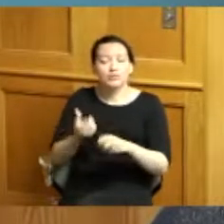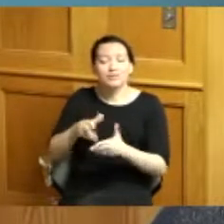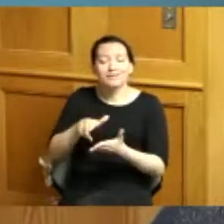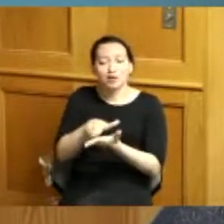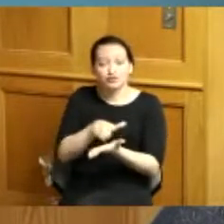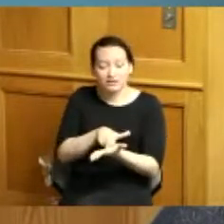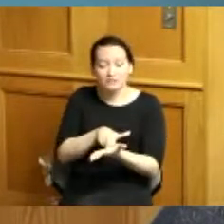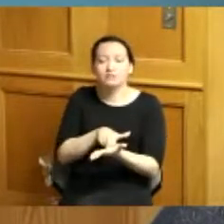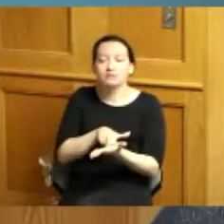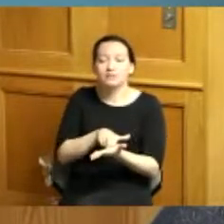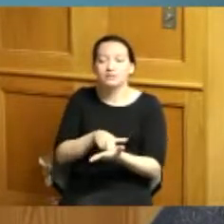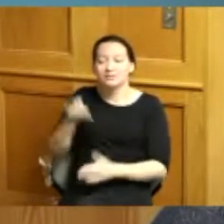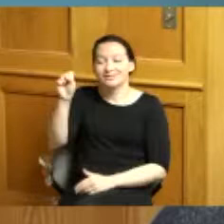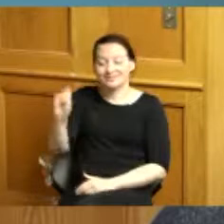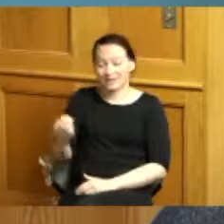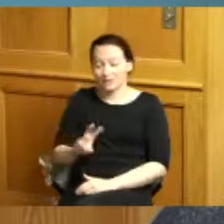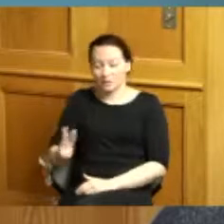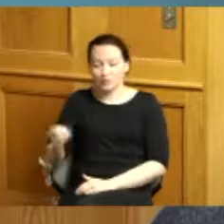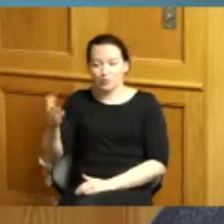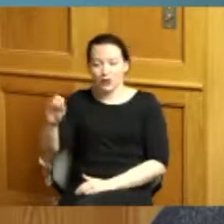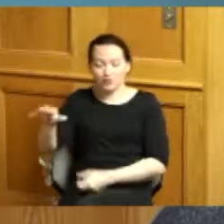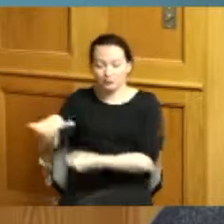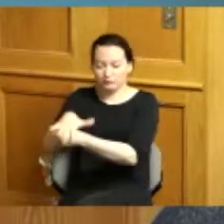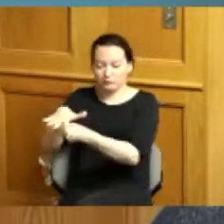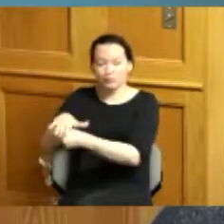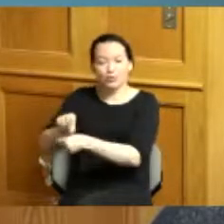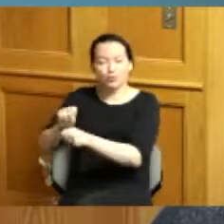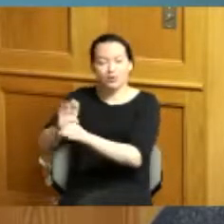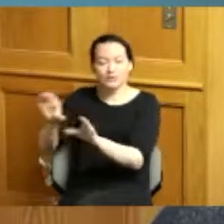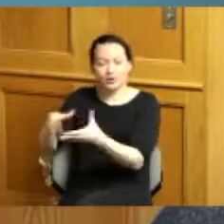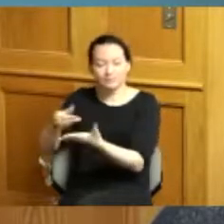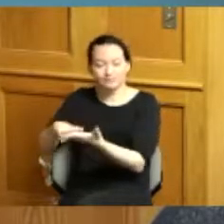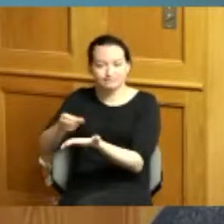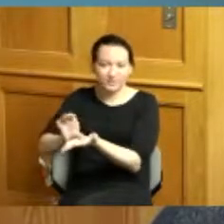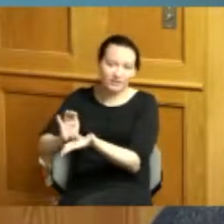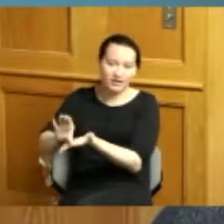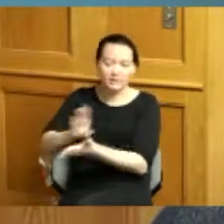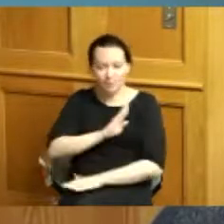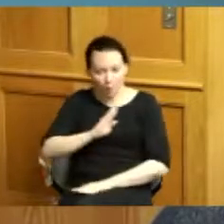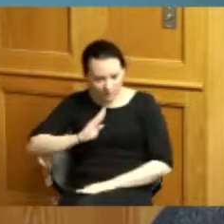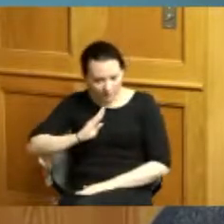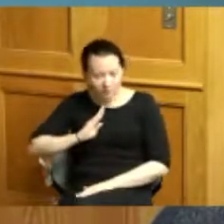between the Southwest Ohio region Workforce investment board and the Board of Hamilton